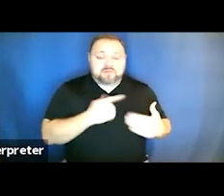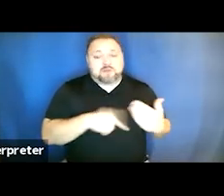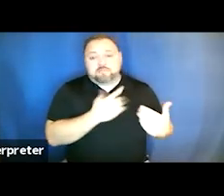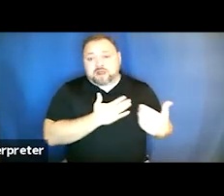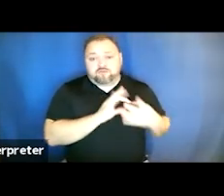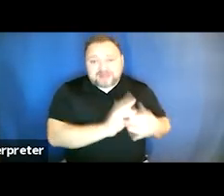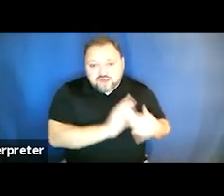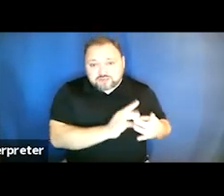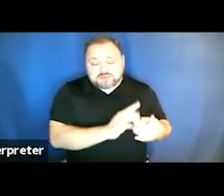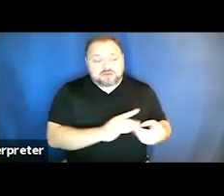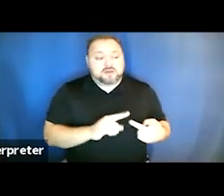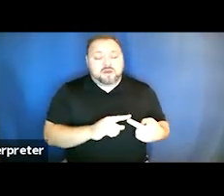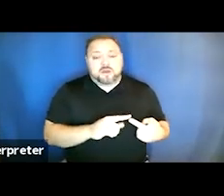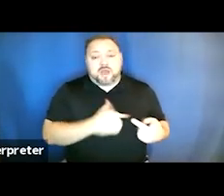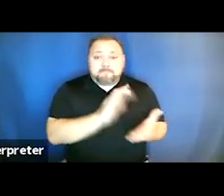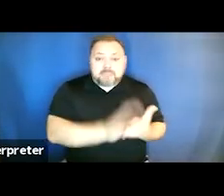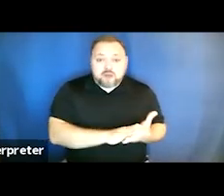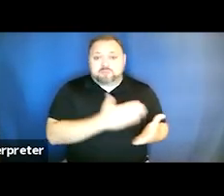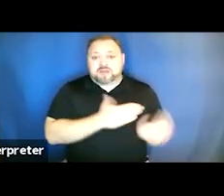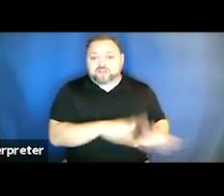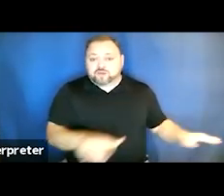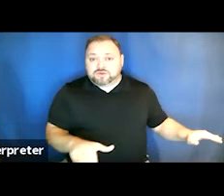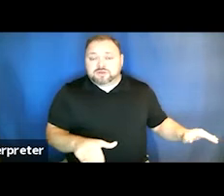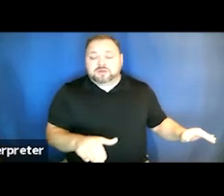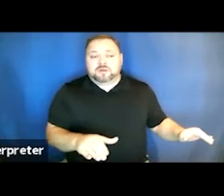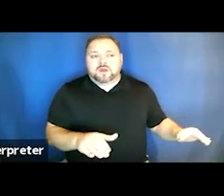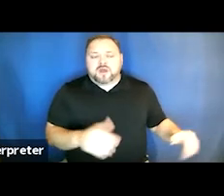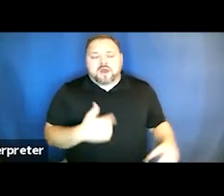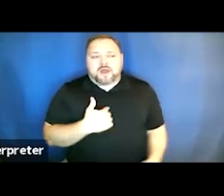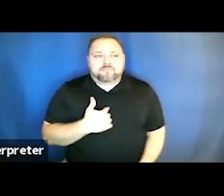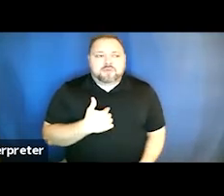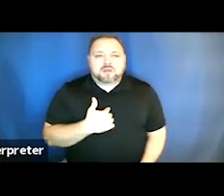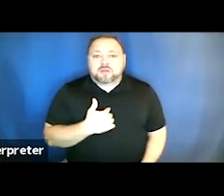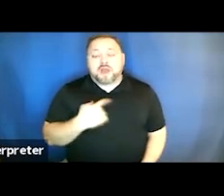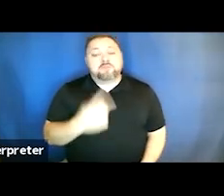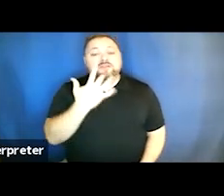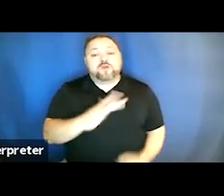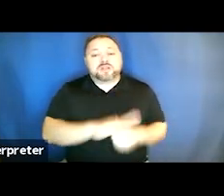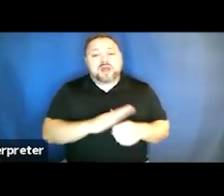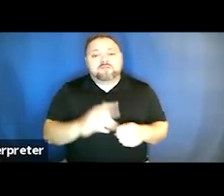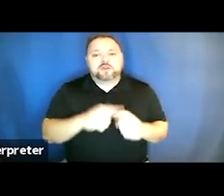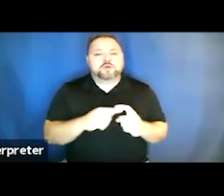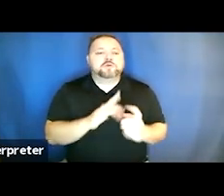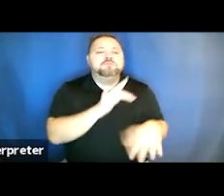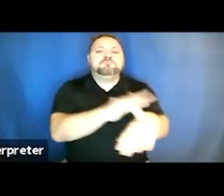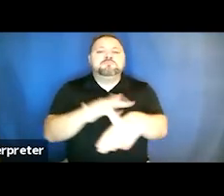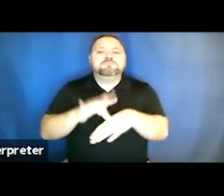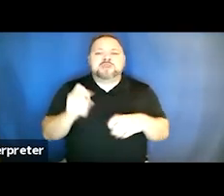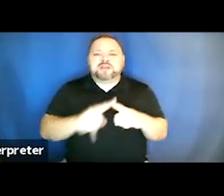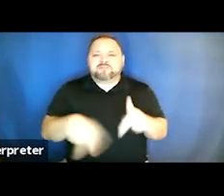I'm married, my children. I've been fortunate enough to dabble in a number of jobs.